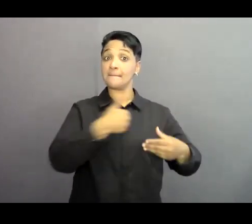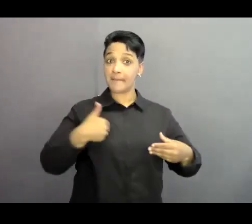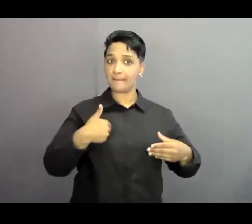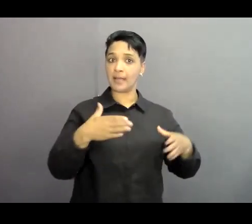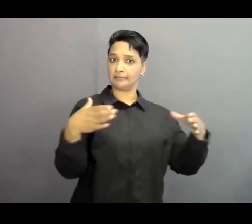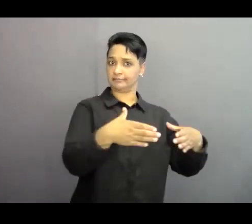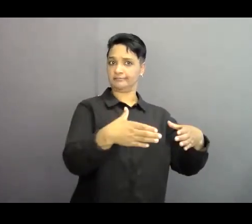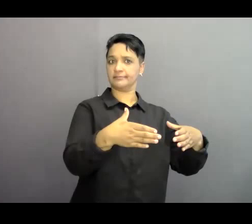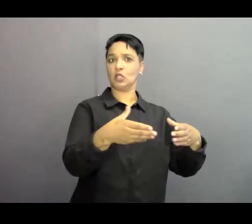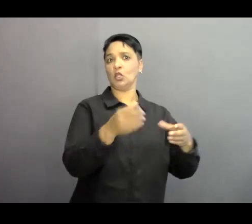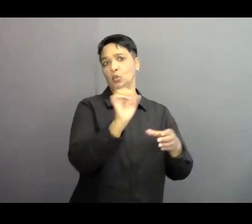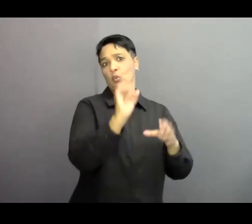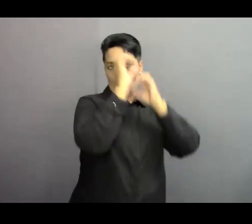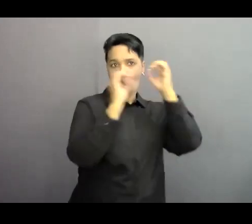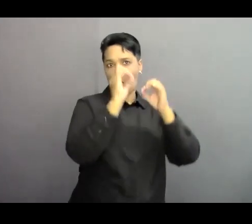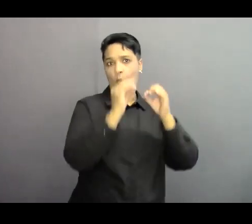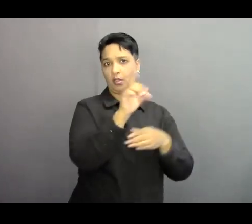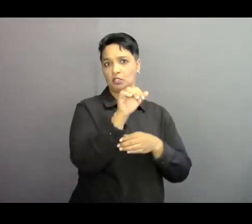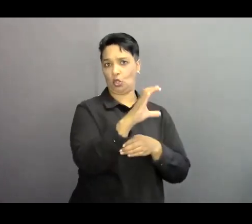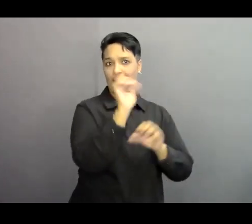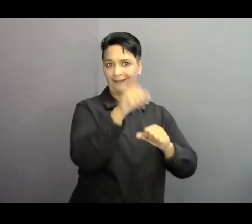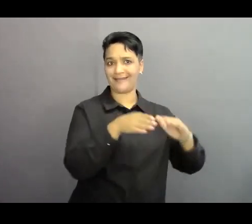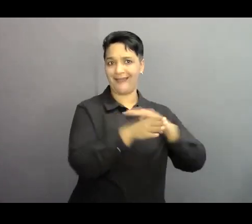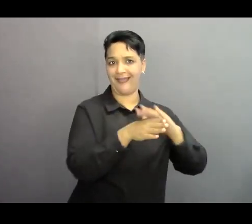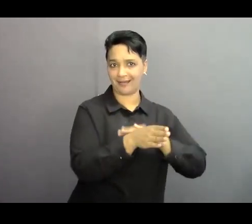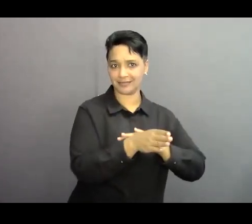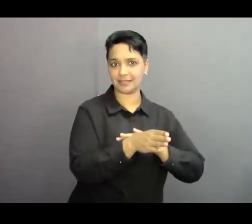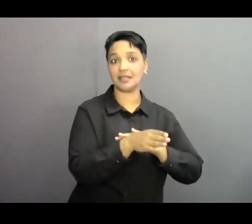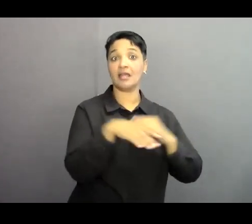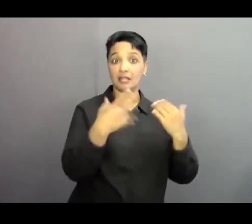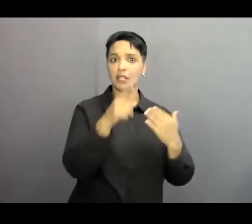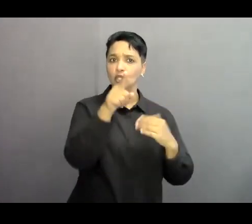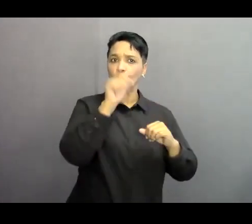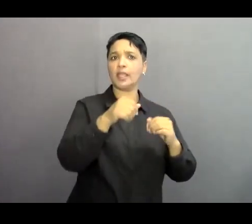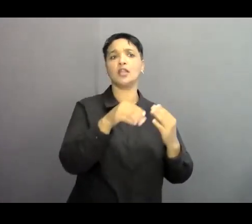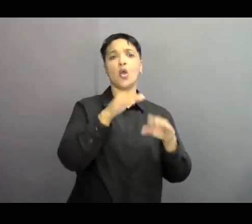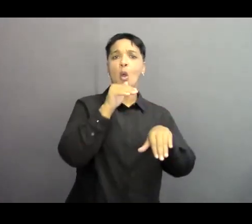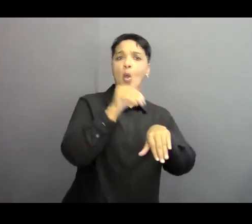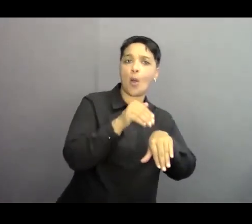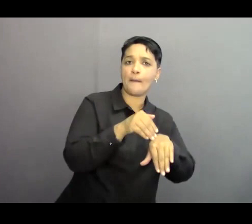for your section, but you will have full access, be able to comment on it, edit it,